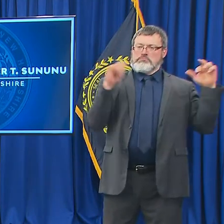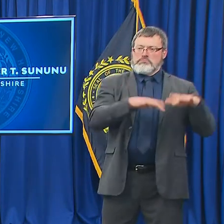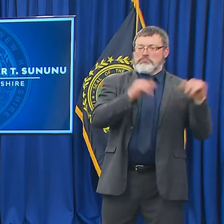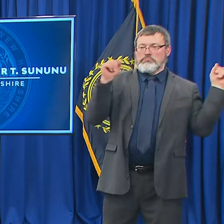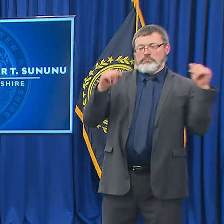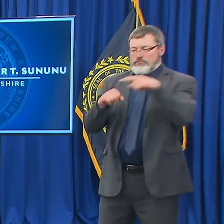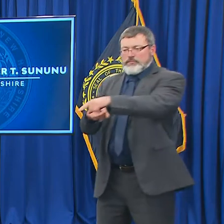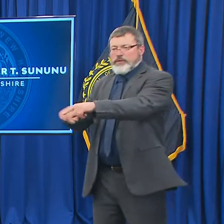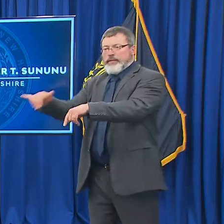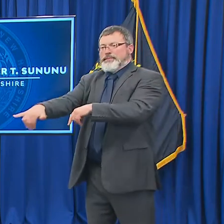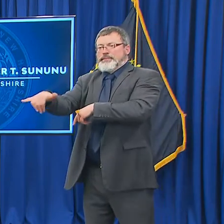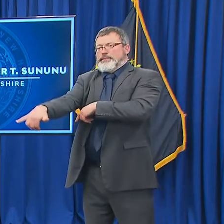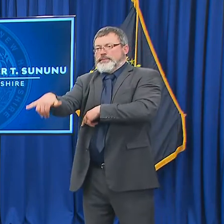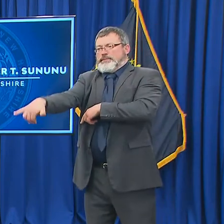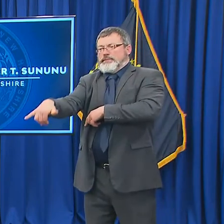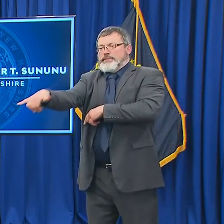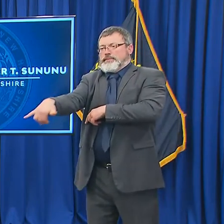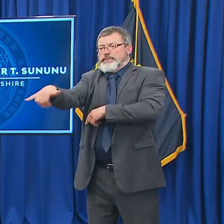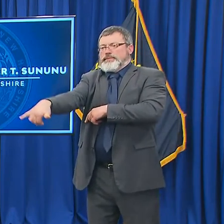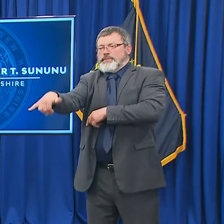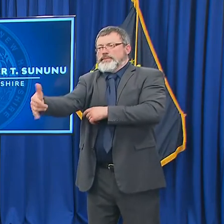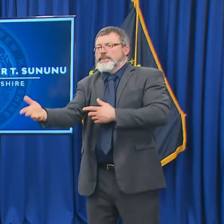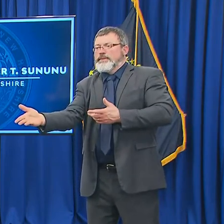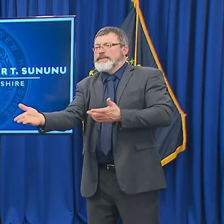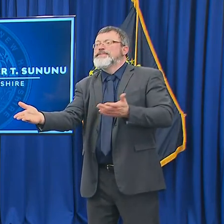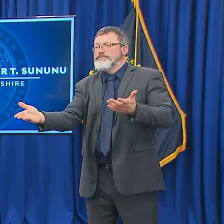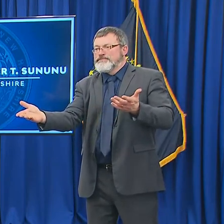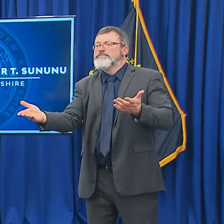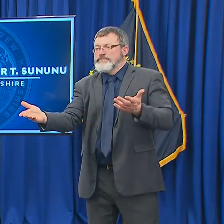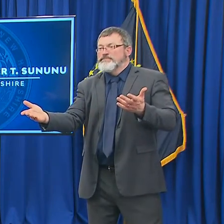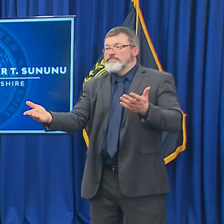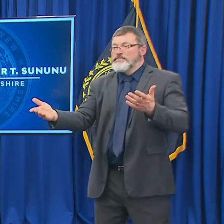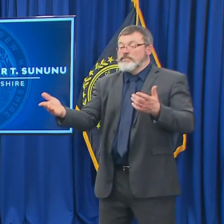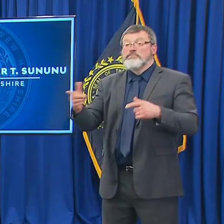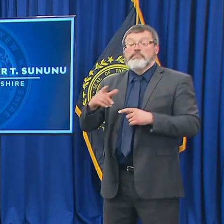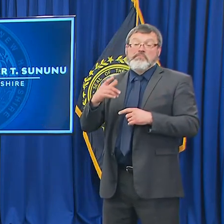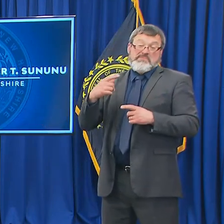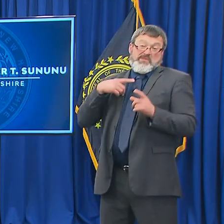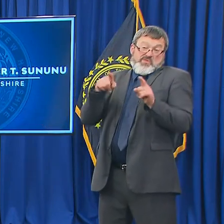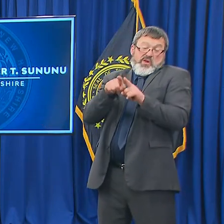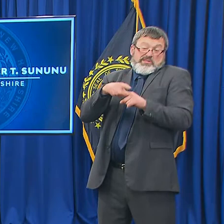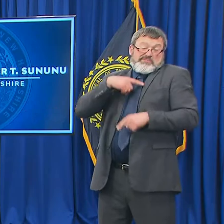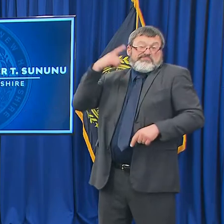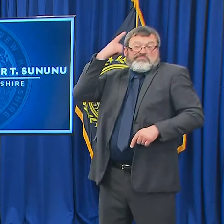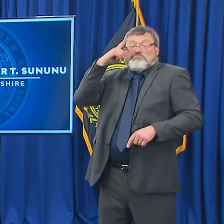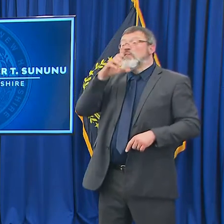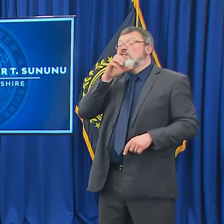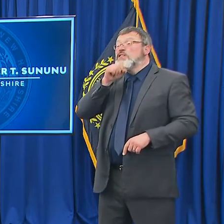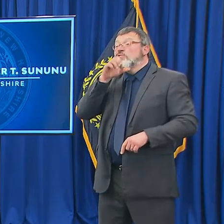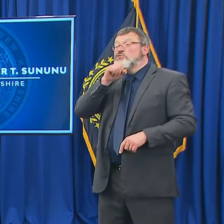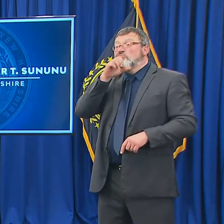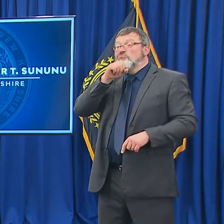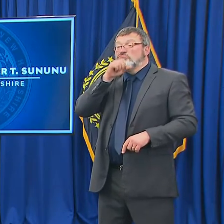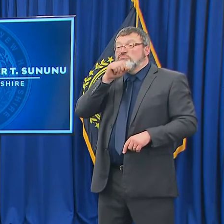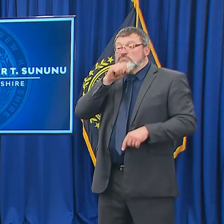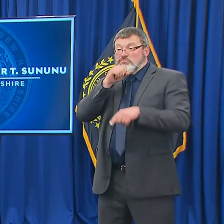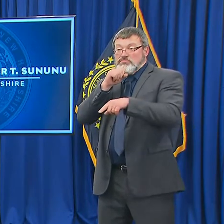levels of community transmission. But why we continue to be very concerned and struggle with long term care facilities